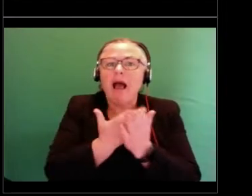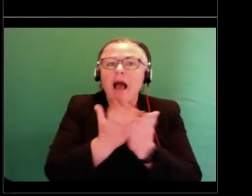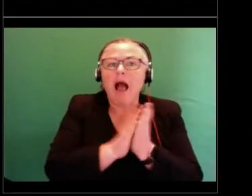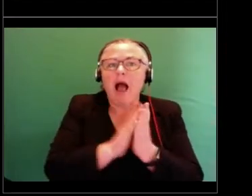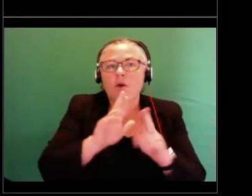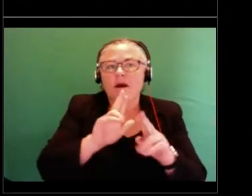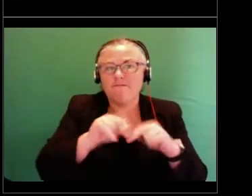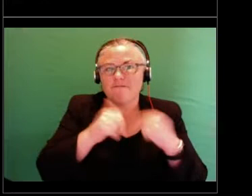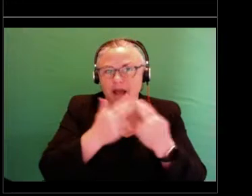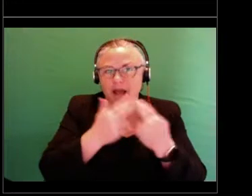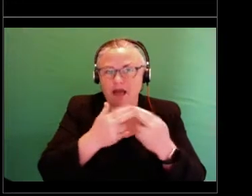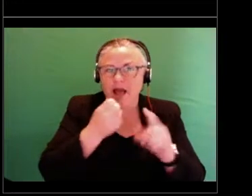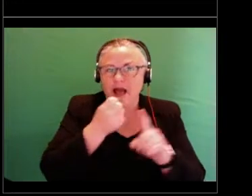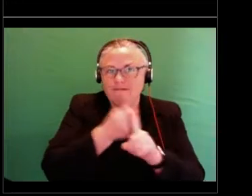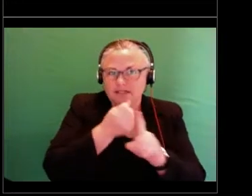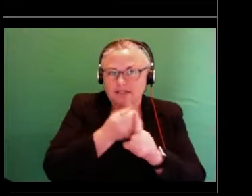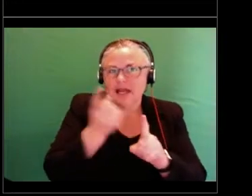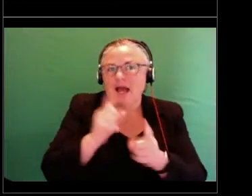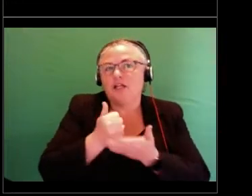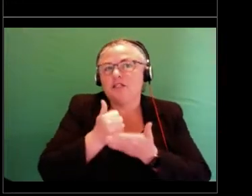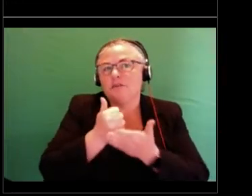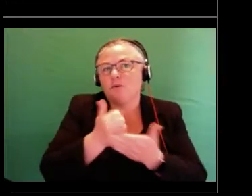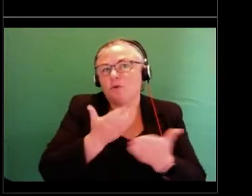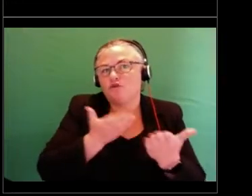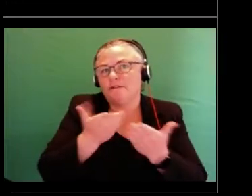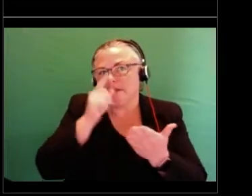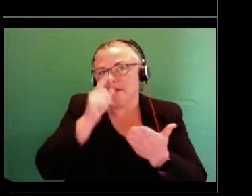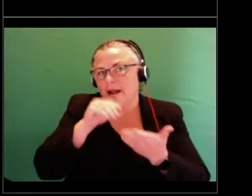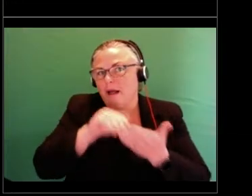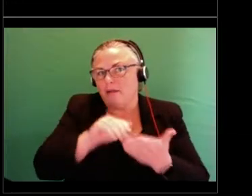and support service can help your clients.